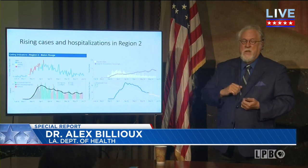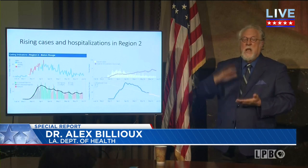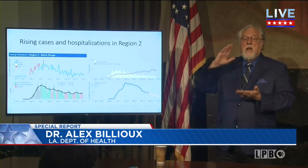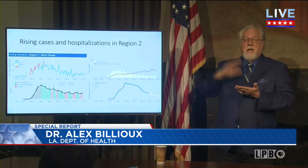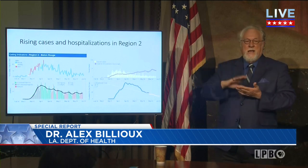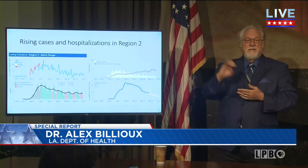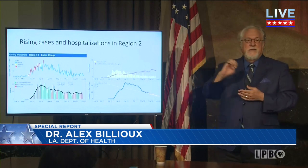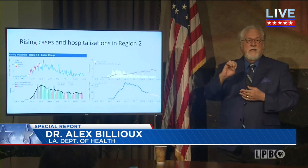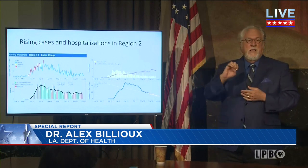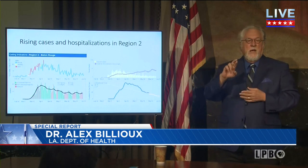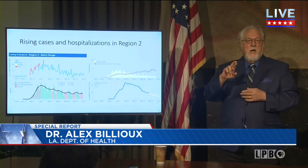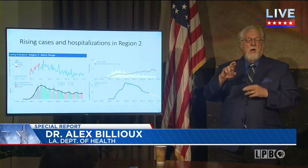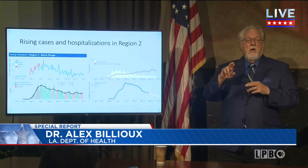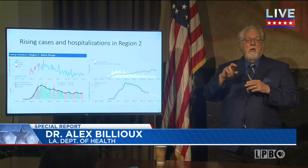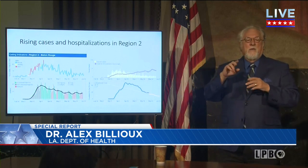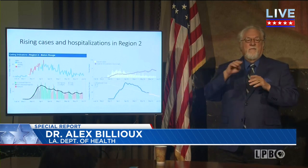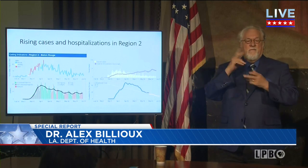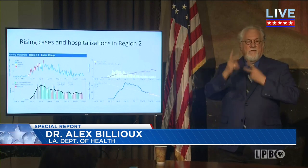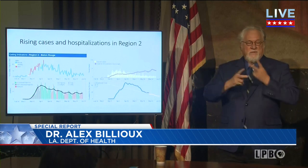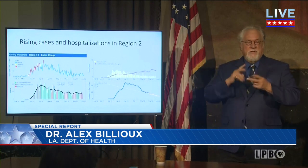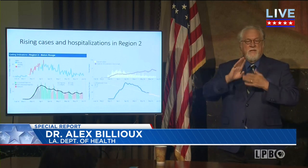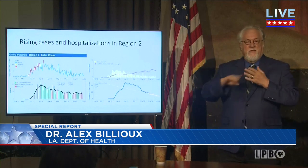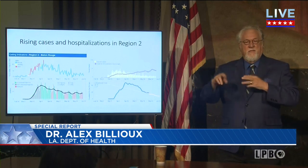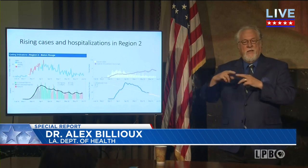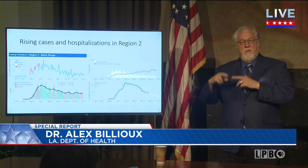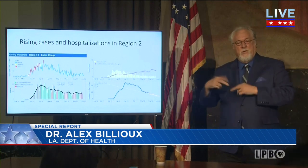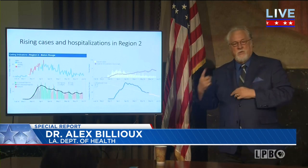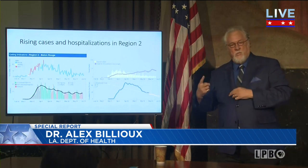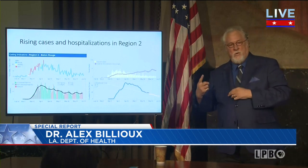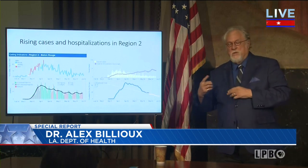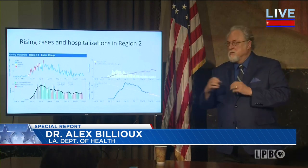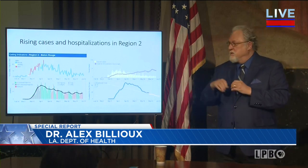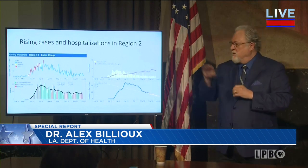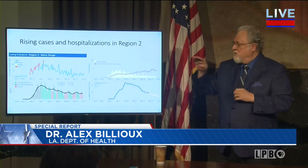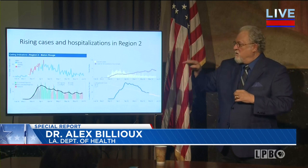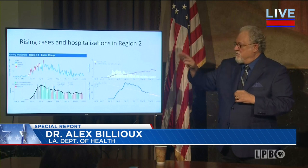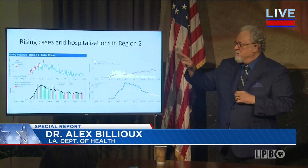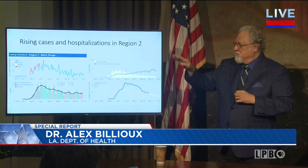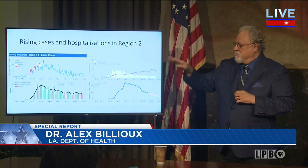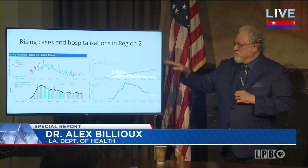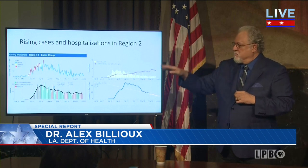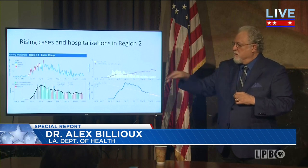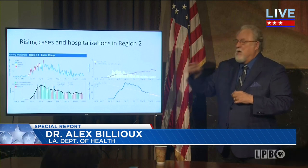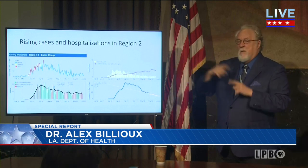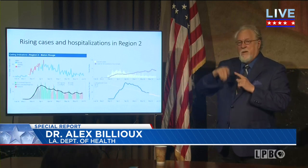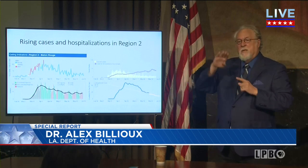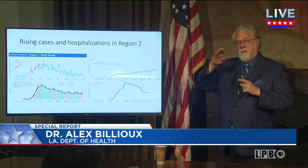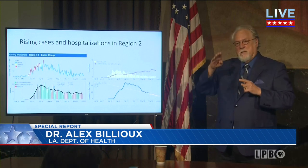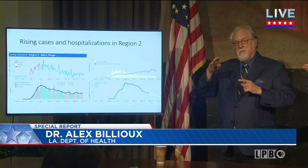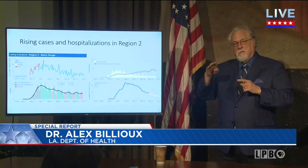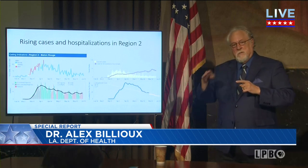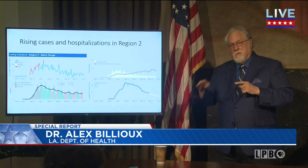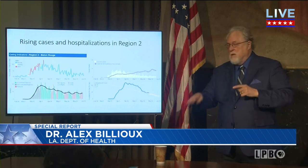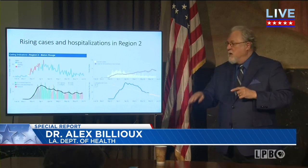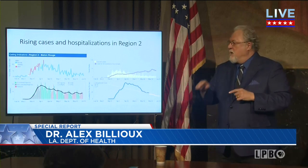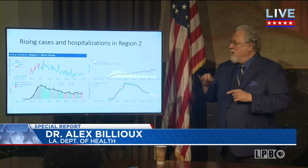GREATER BATON ROUGE AND ASSOCIATED CAPITOL AREA. HERE FEWER EMERGENCY DEPARTMENT